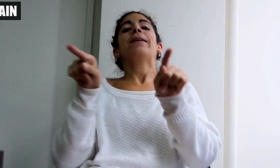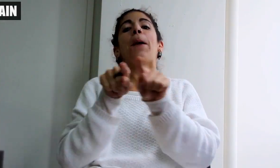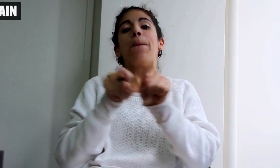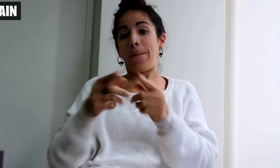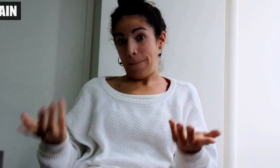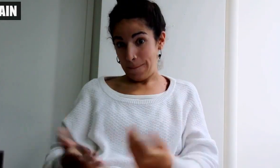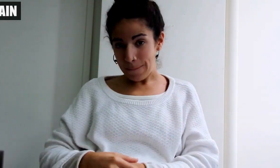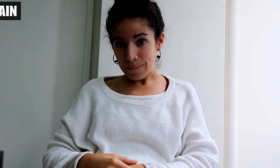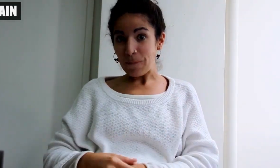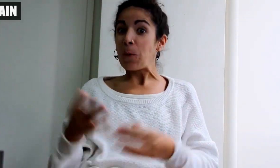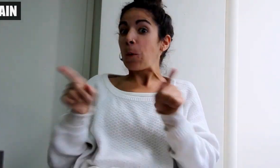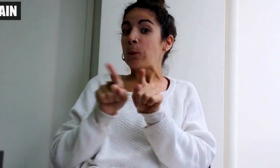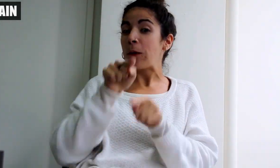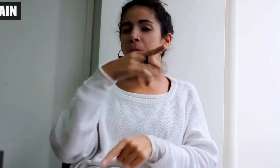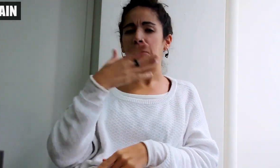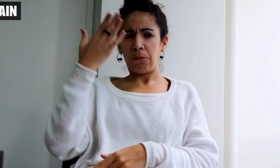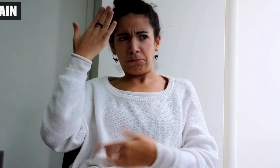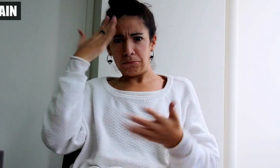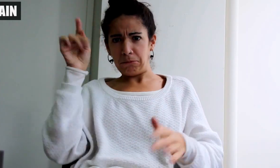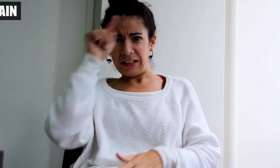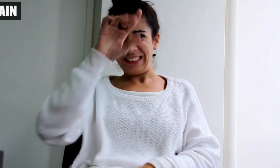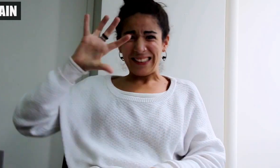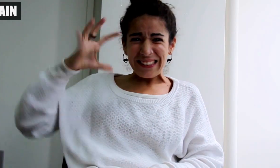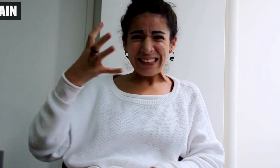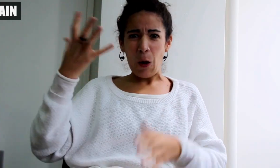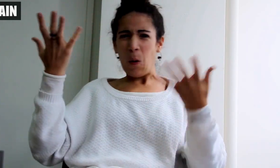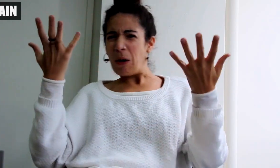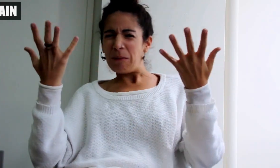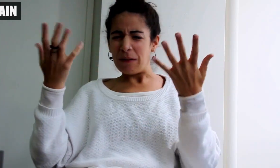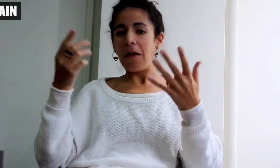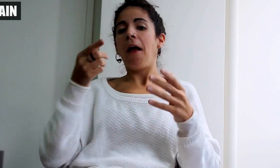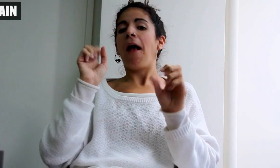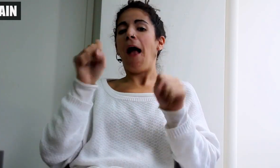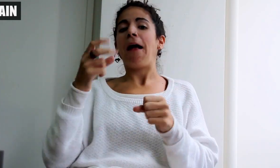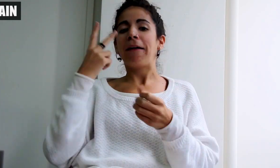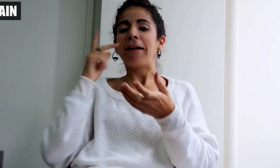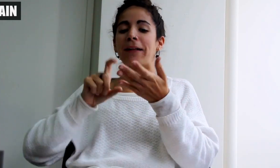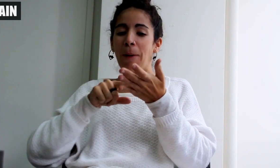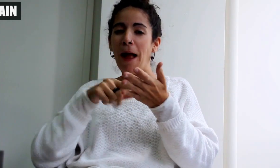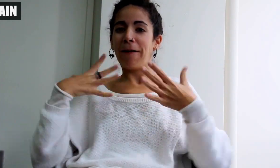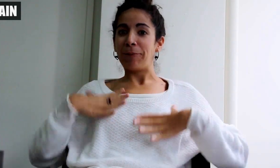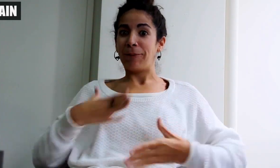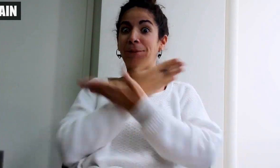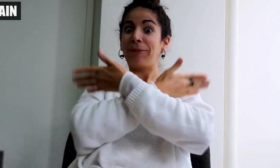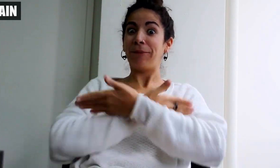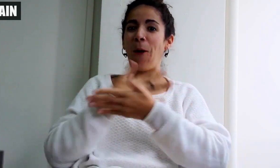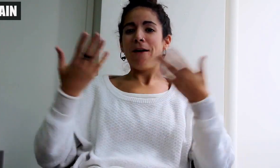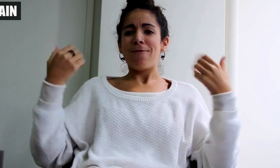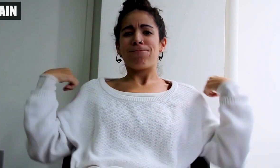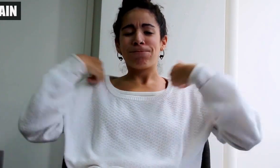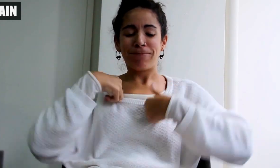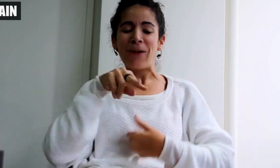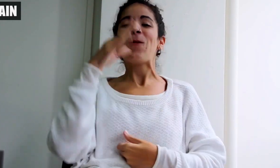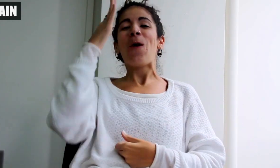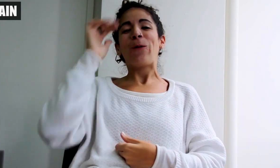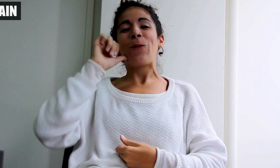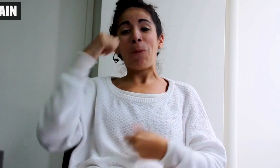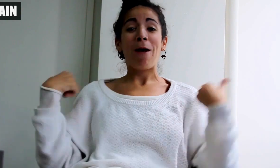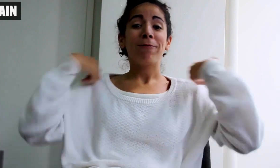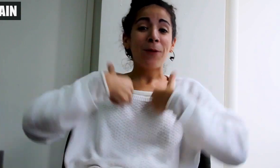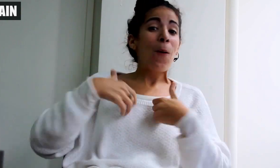Also, if you're not sure what the weather is like there. Instagram pictures will help you with that.